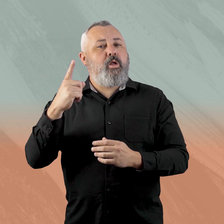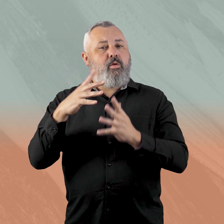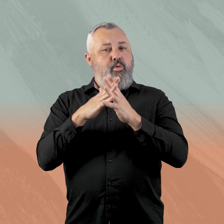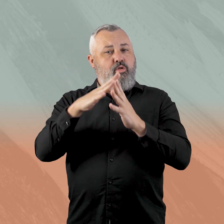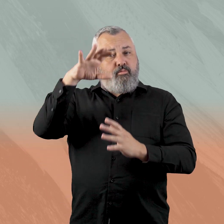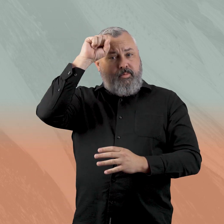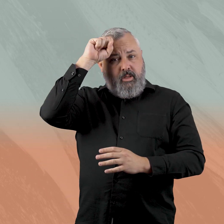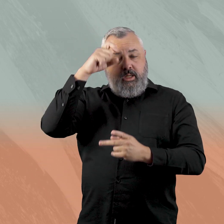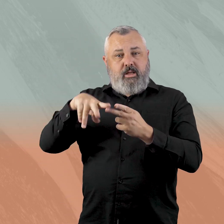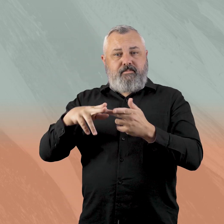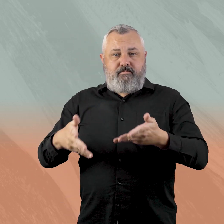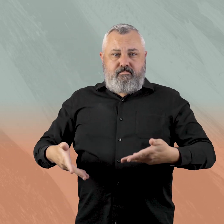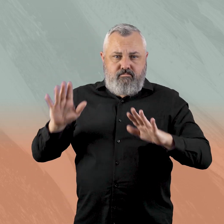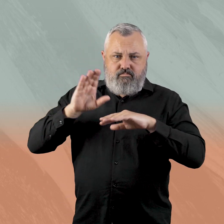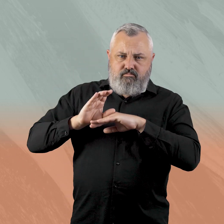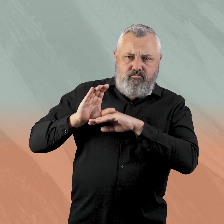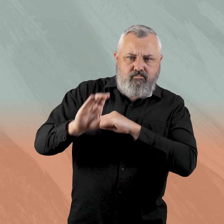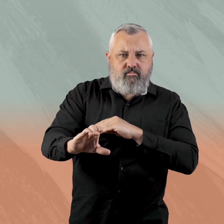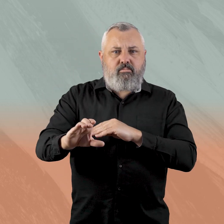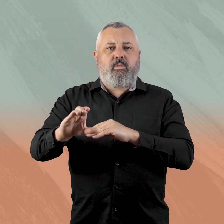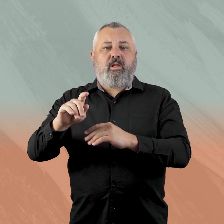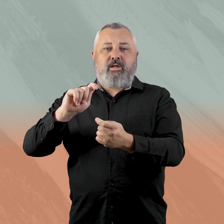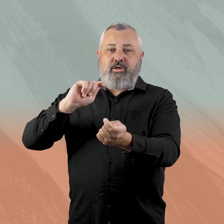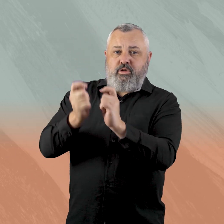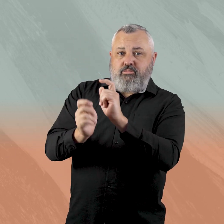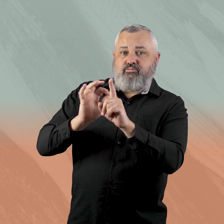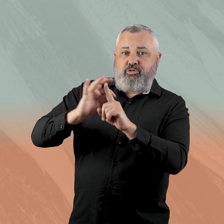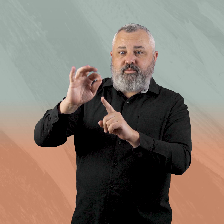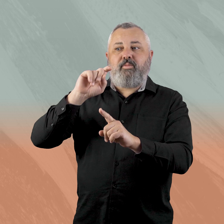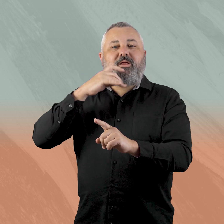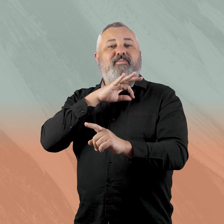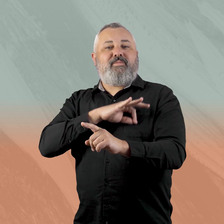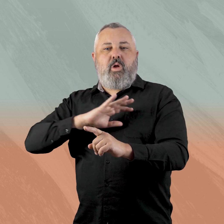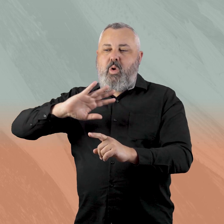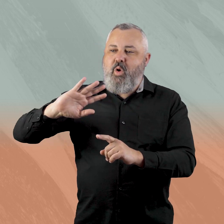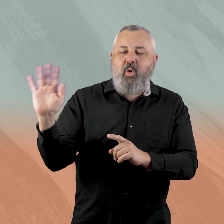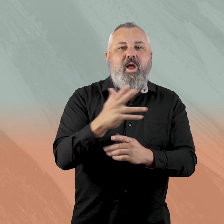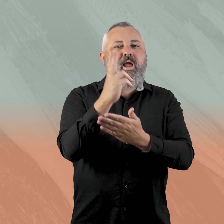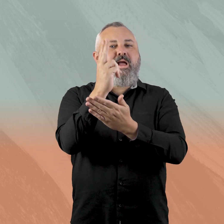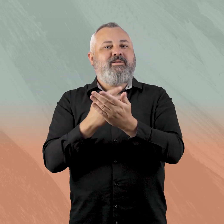However, it is also important to recognise that investing in equity actively benefits the whole arts and